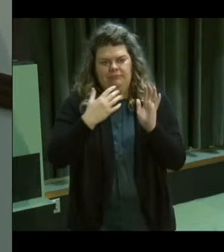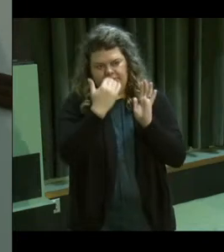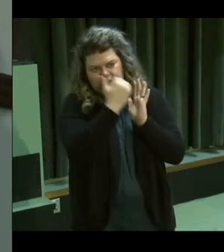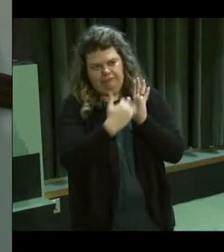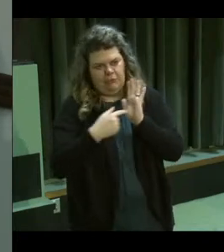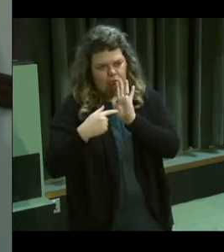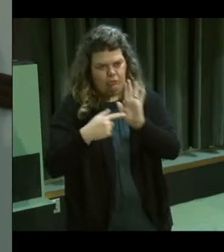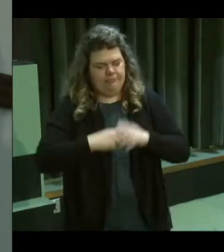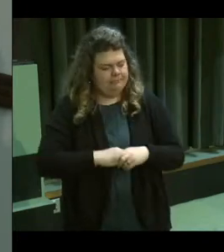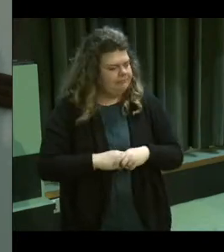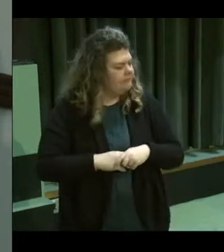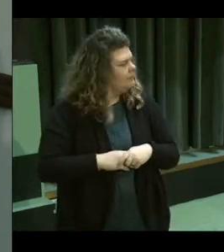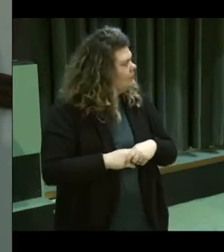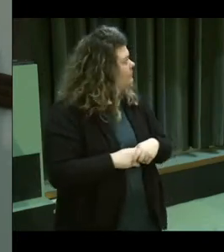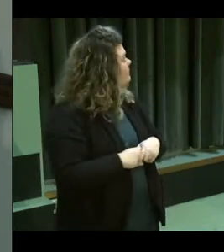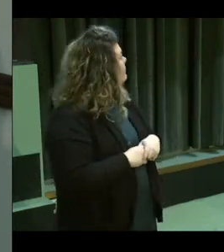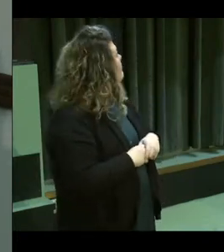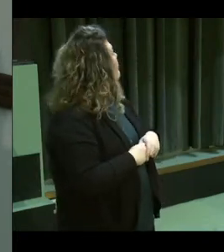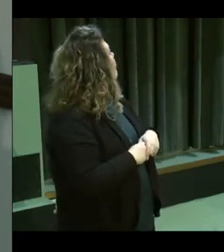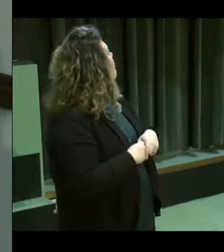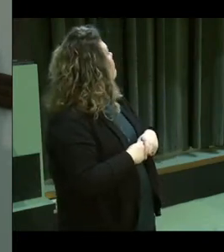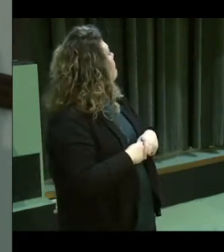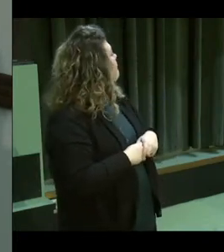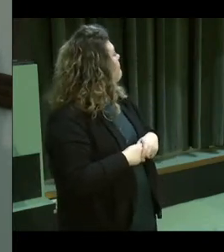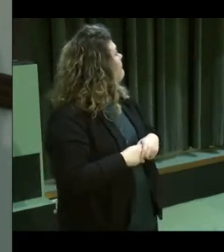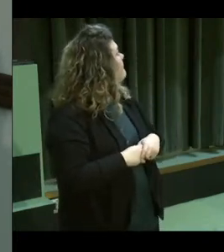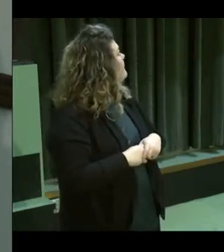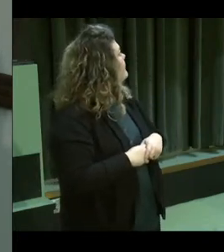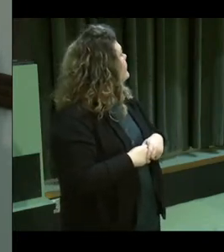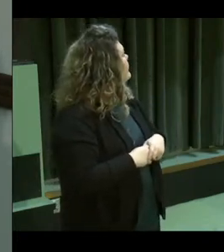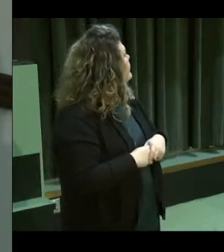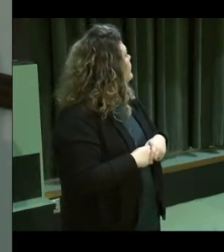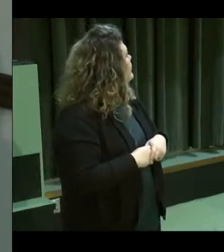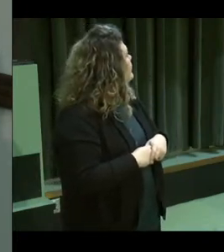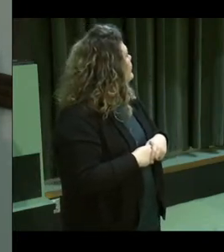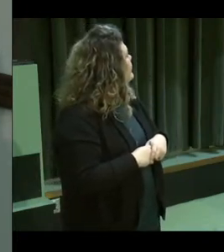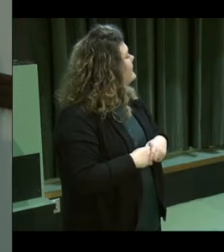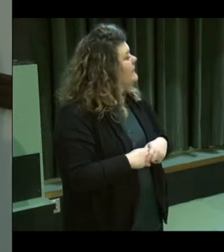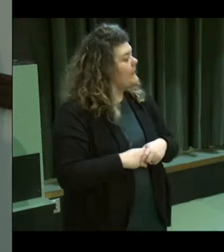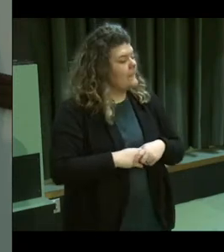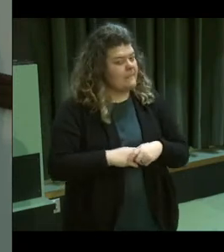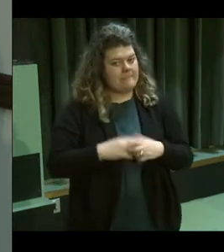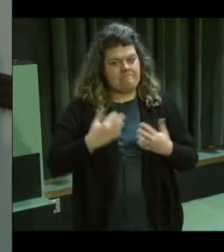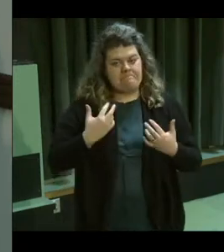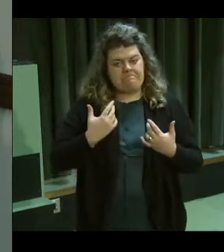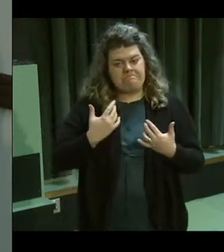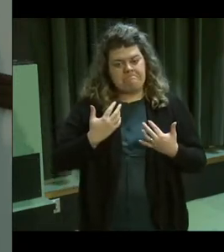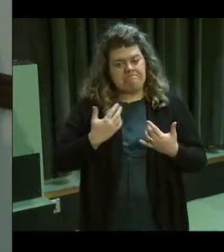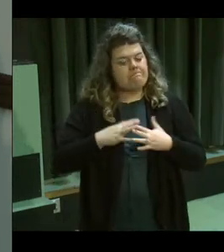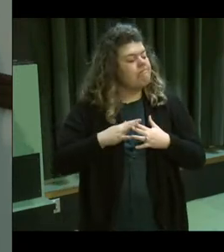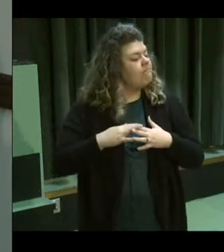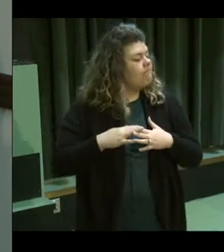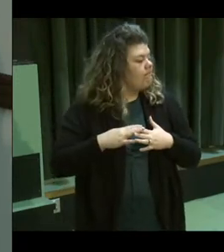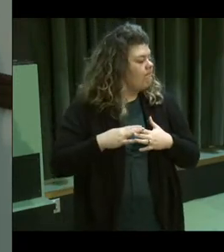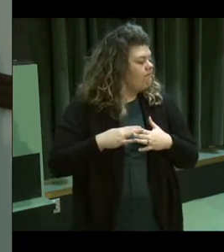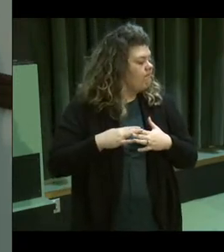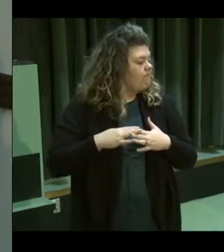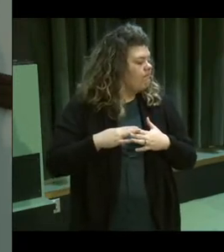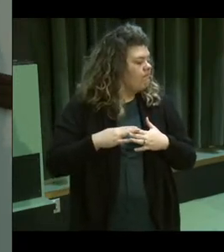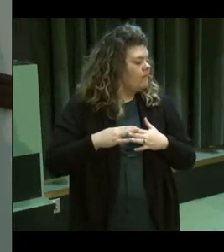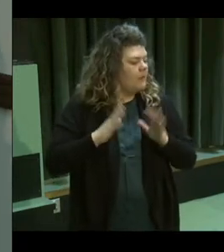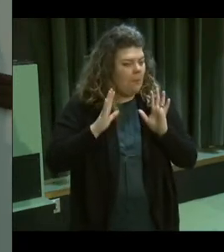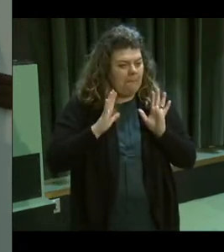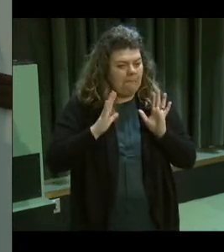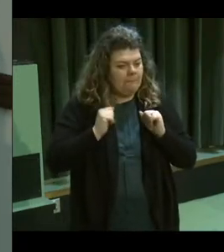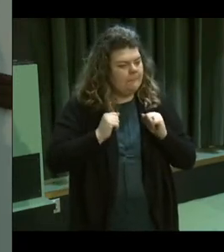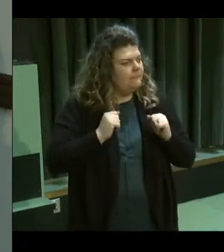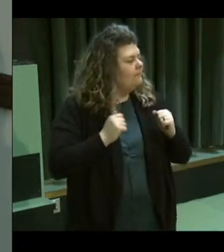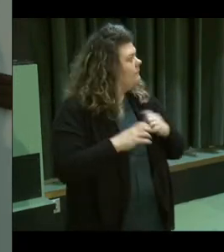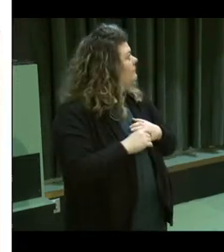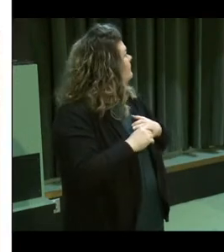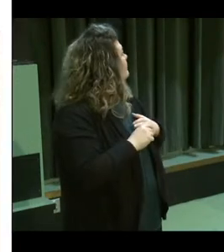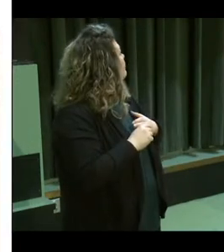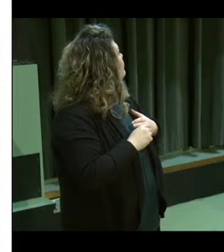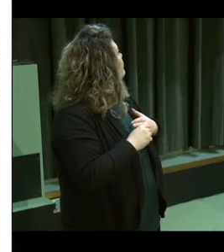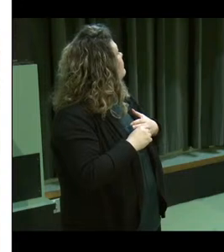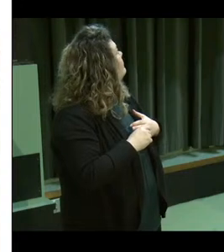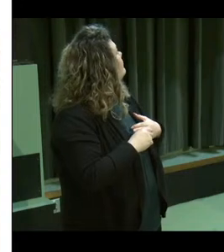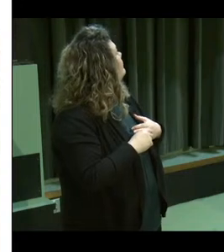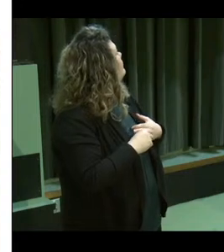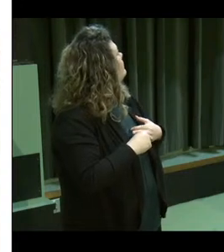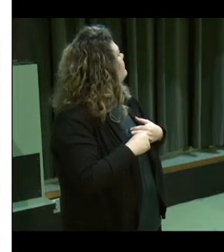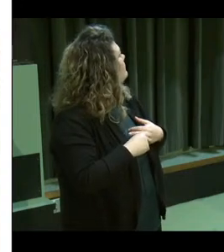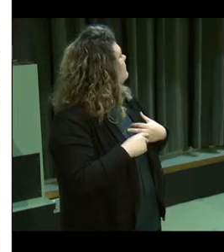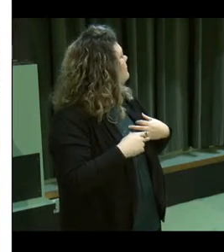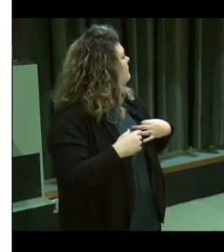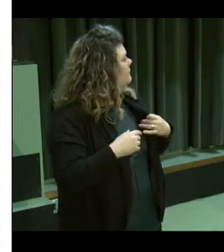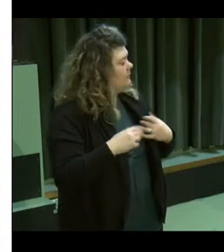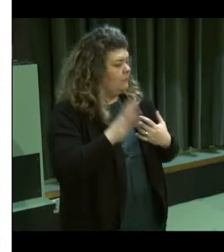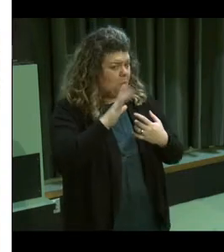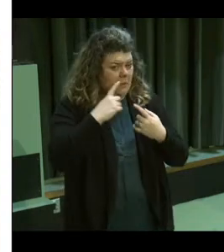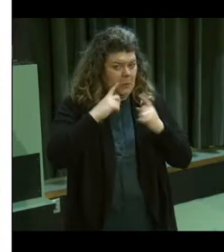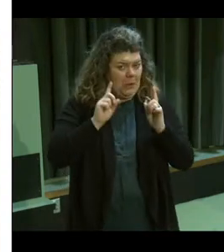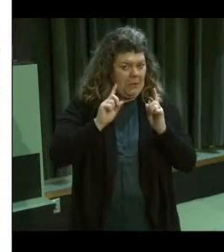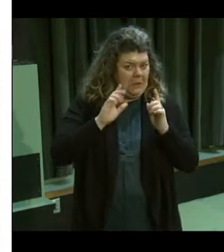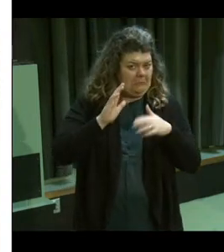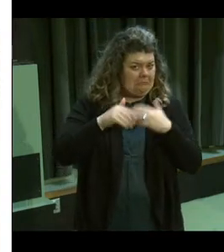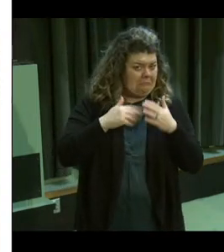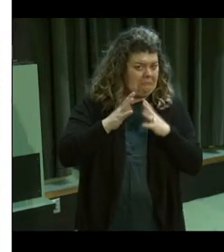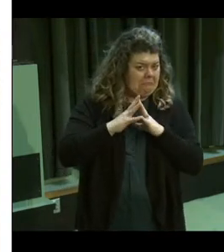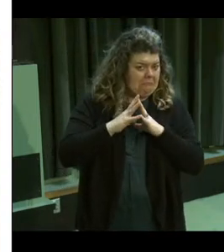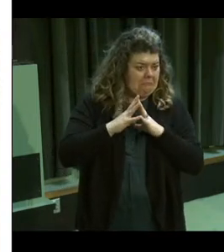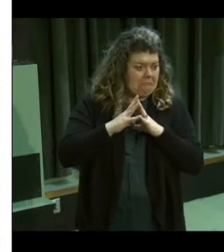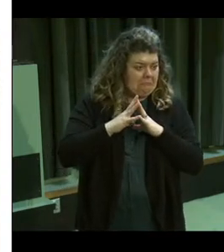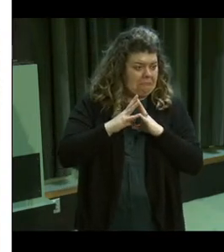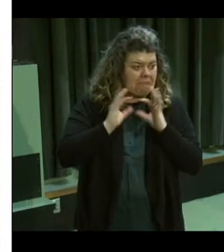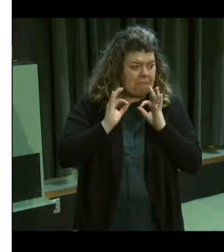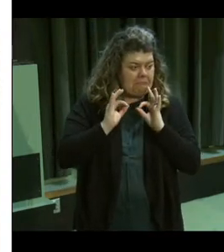involved in. Okay. Let's see. Oh